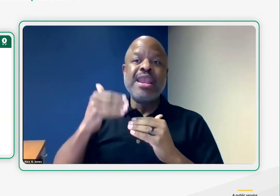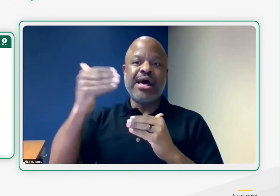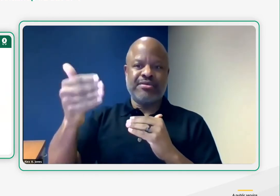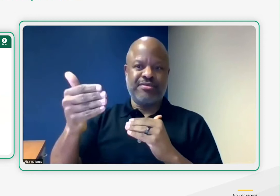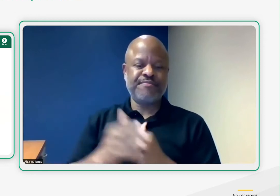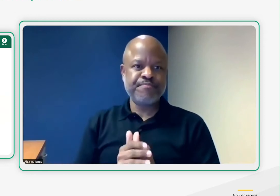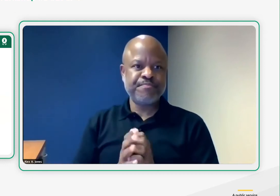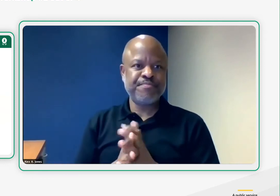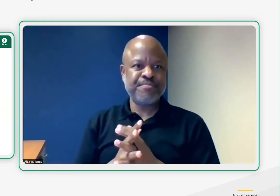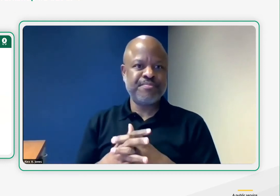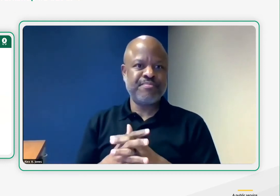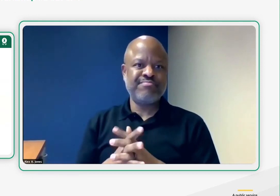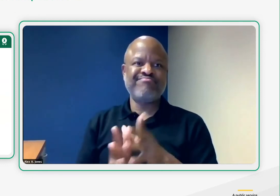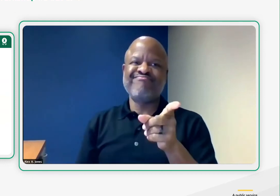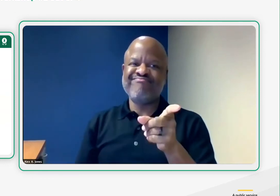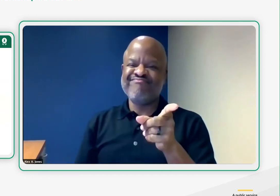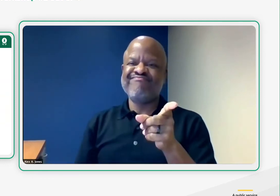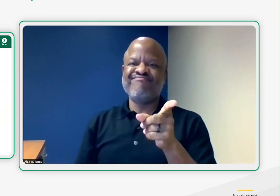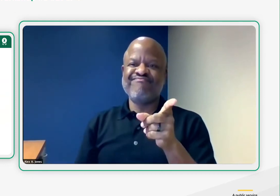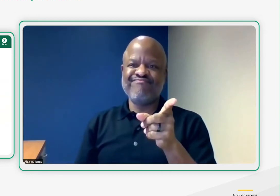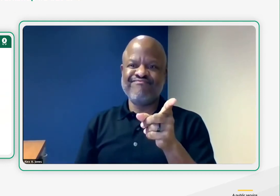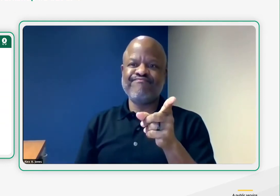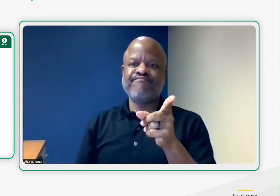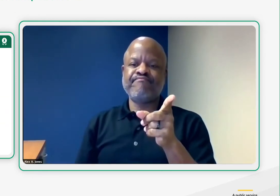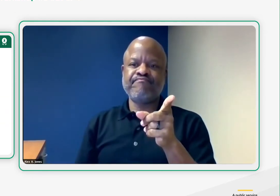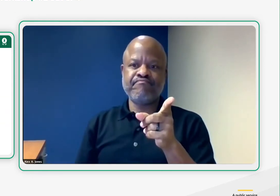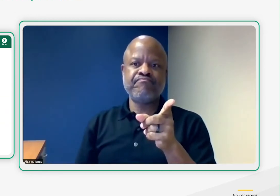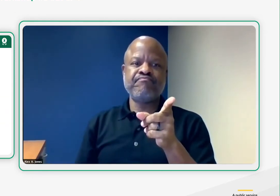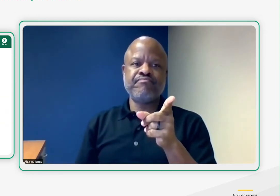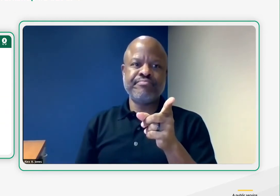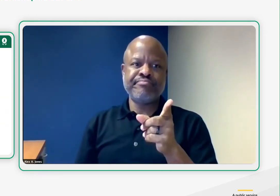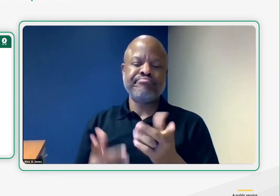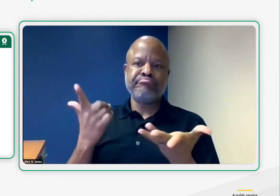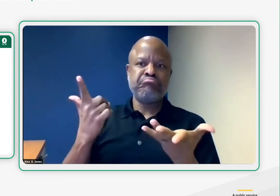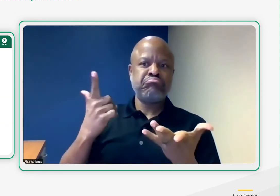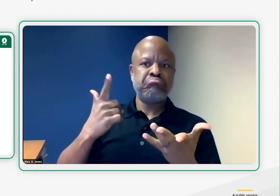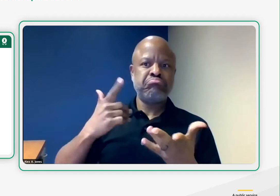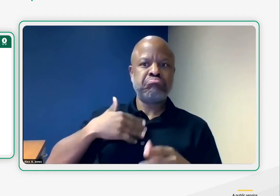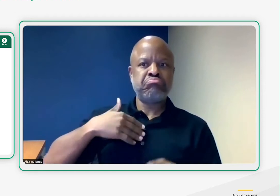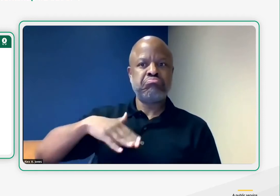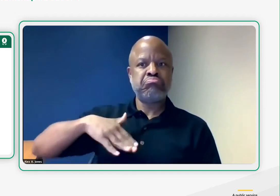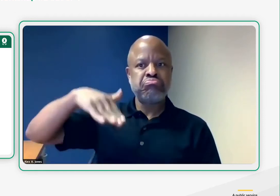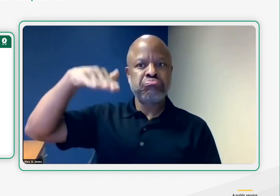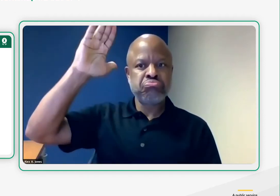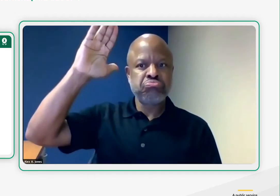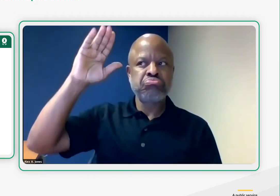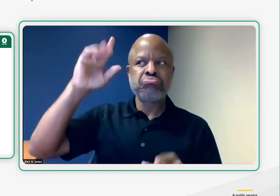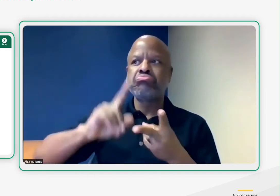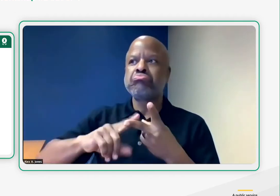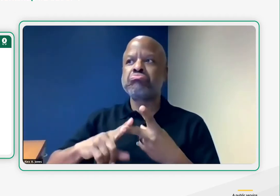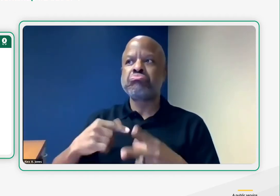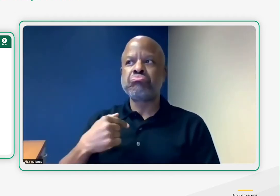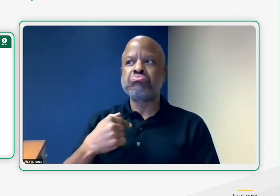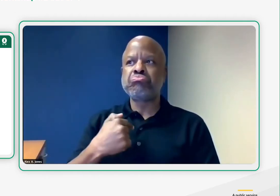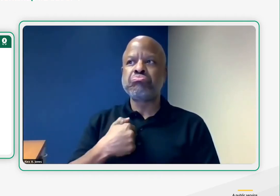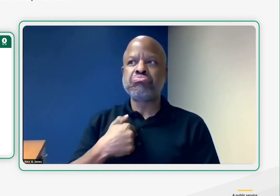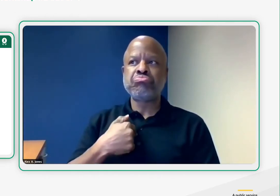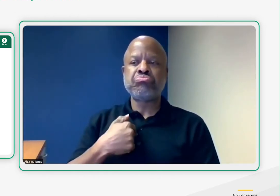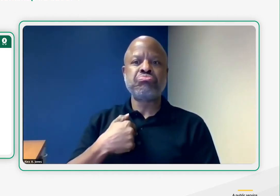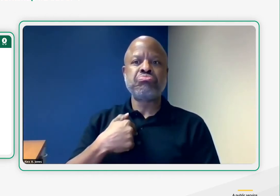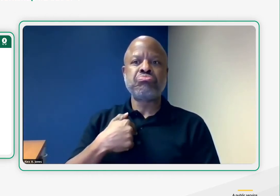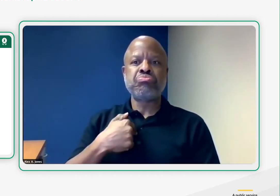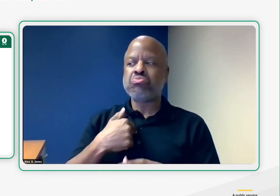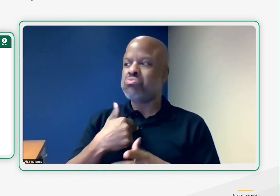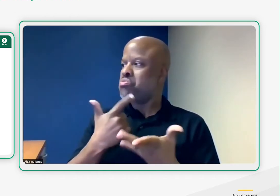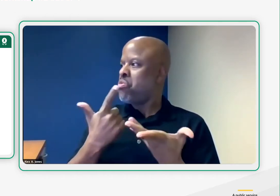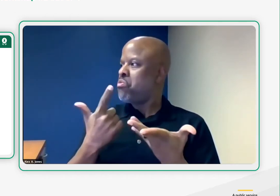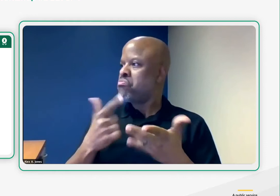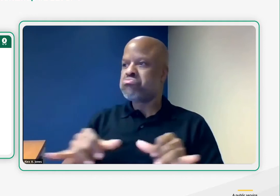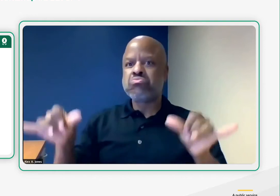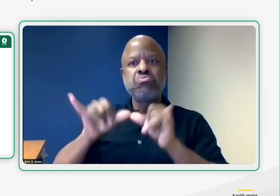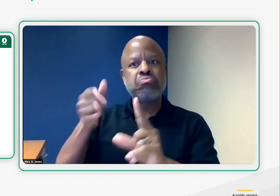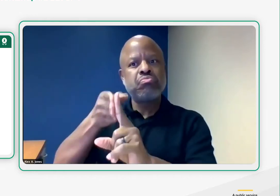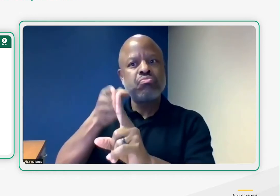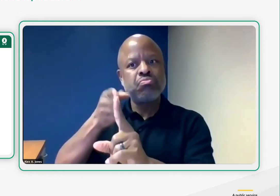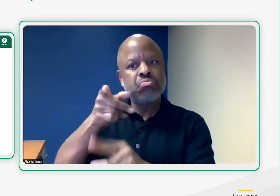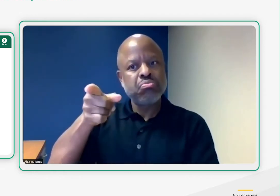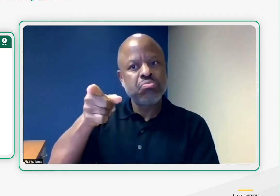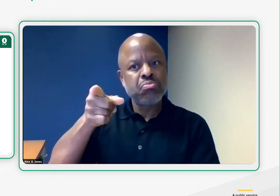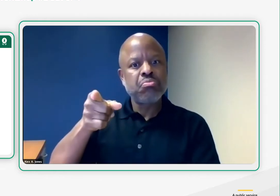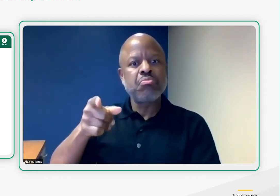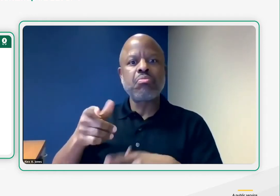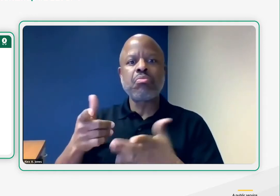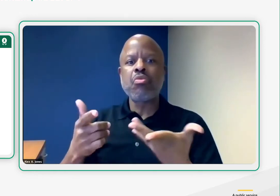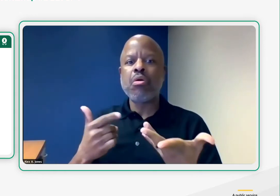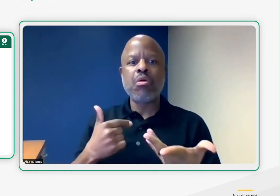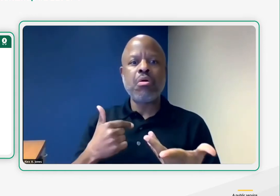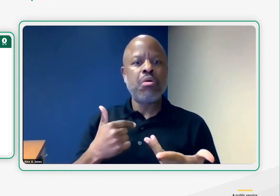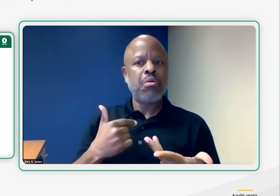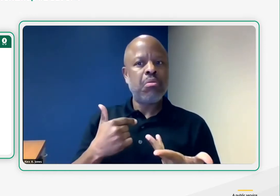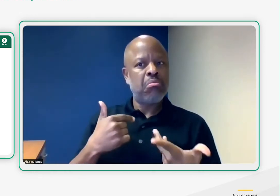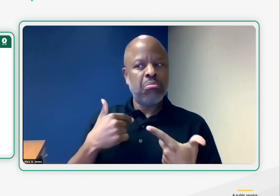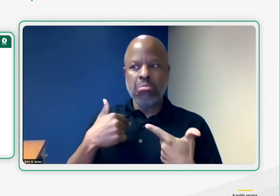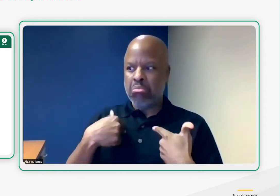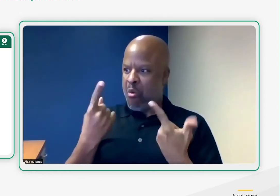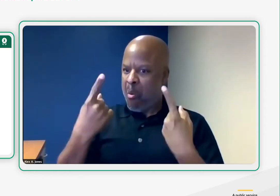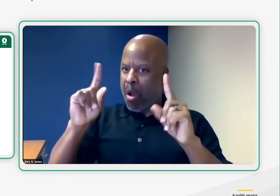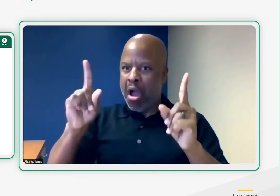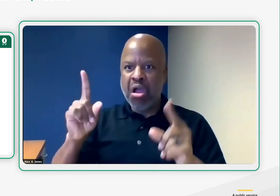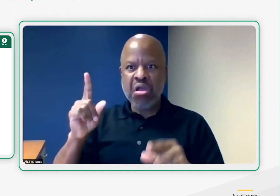So, you know, growing up, I really subscribed to this bias.